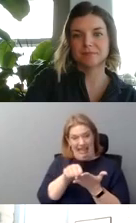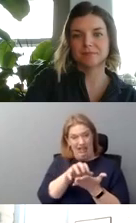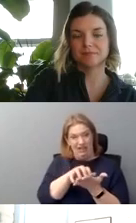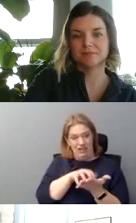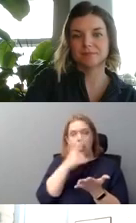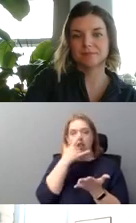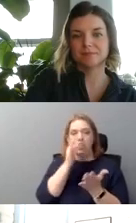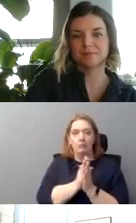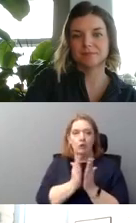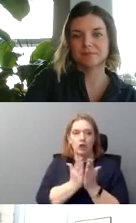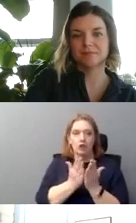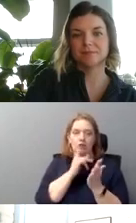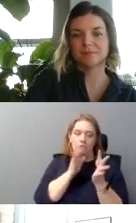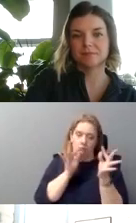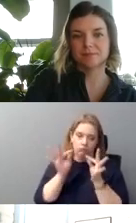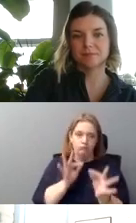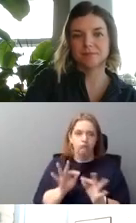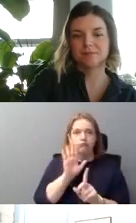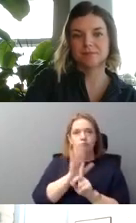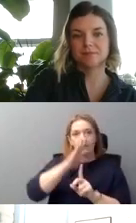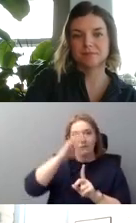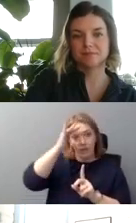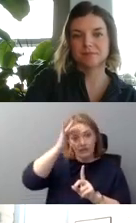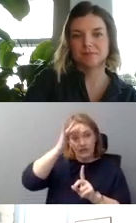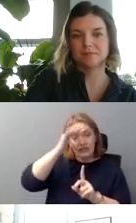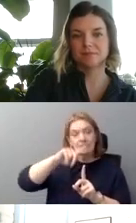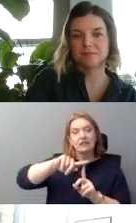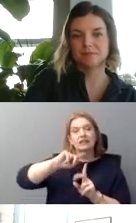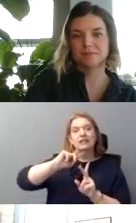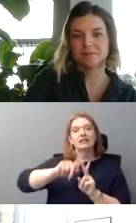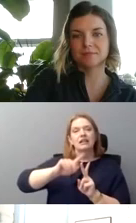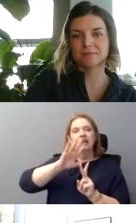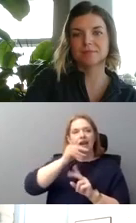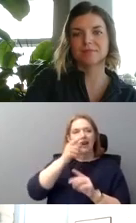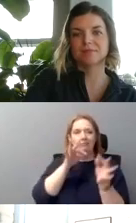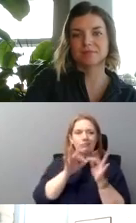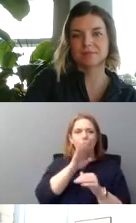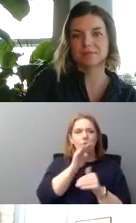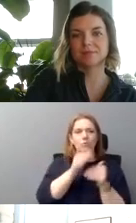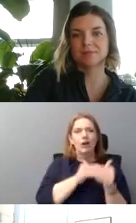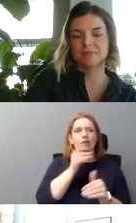the tenets of his overall philosophy, but also him working on this house, and so you can see